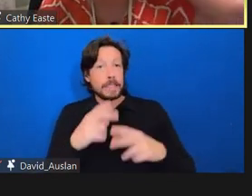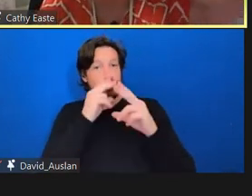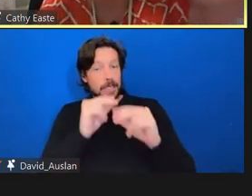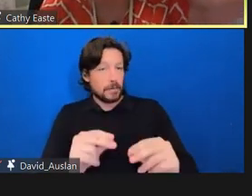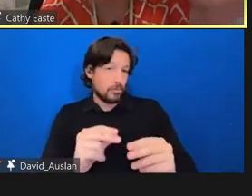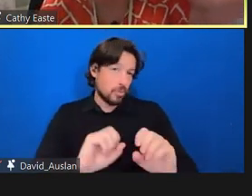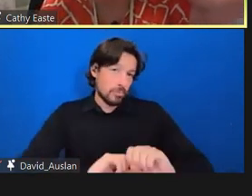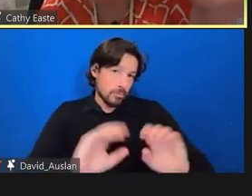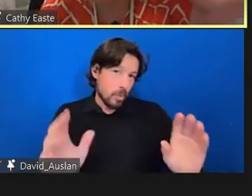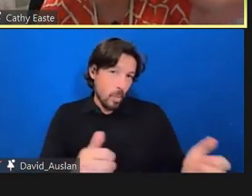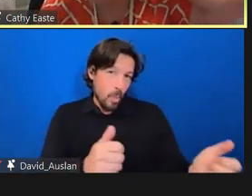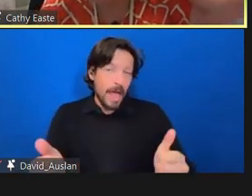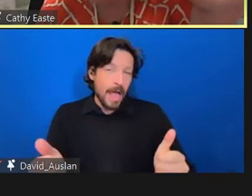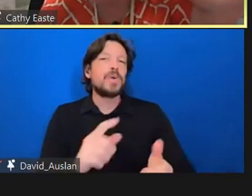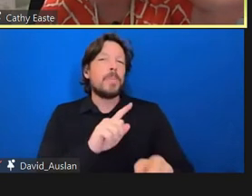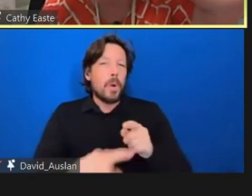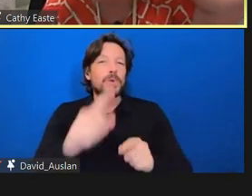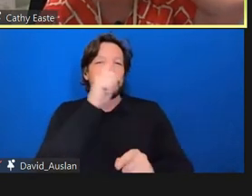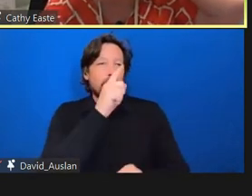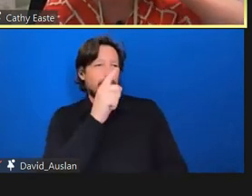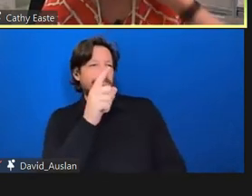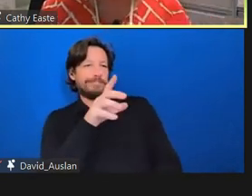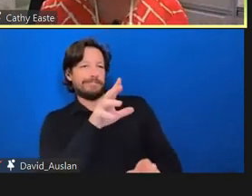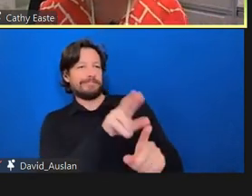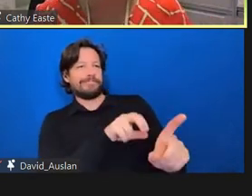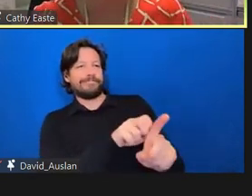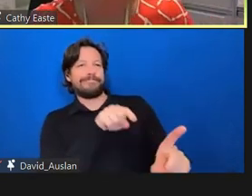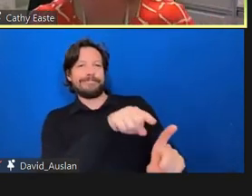I'm looked at more as a hard of hearing person than deaf person. I want to talk to you about